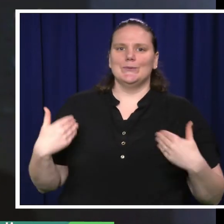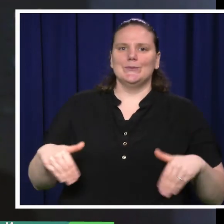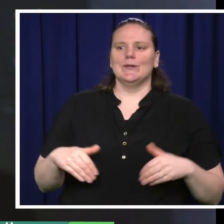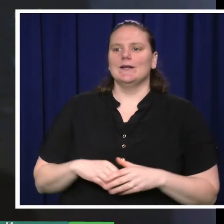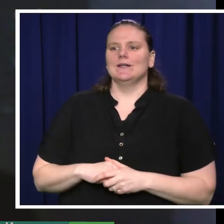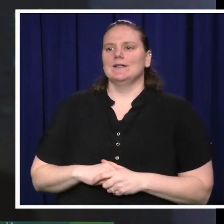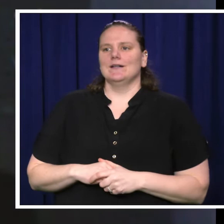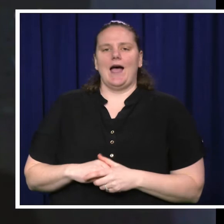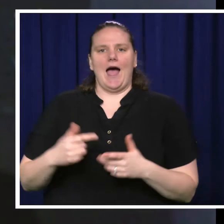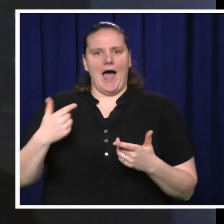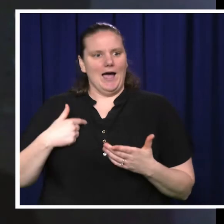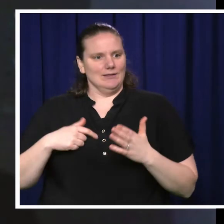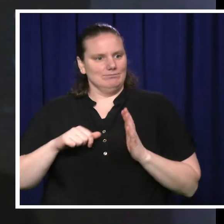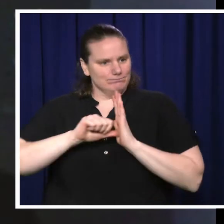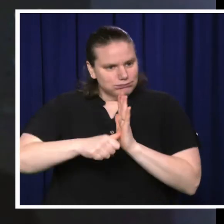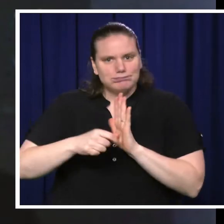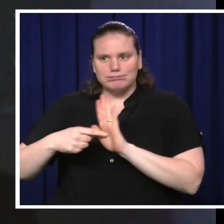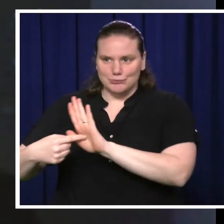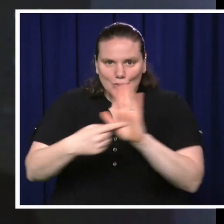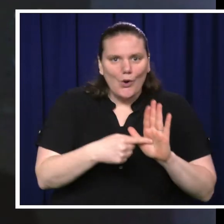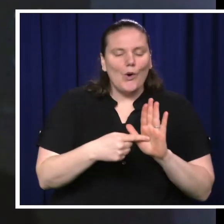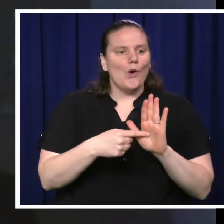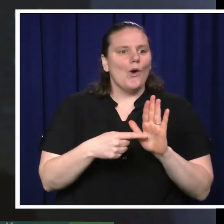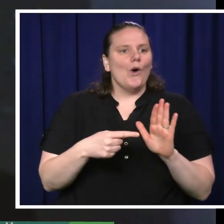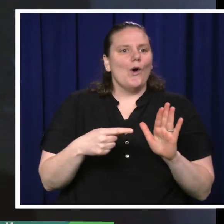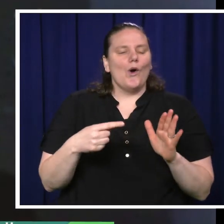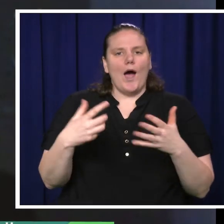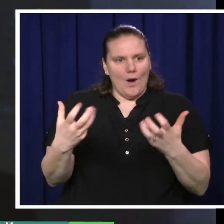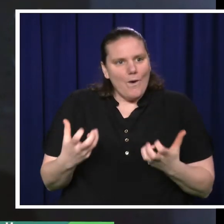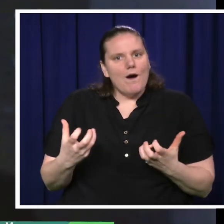I think the term you use that I personify this I want to